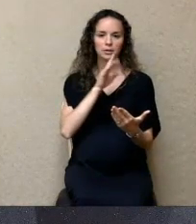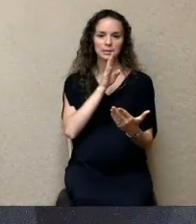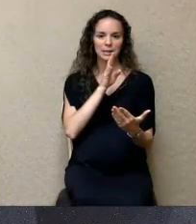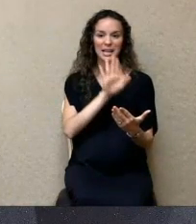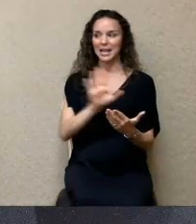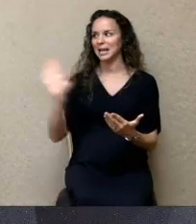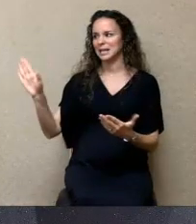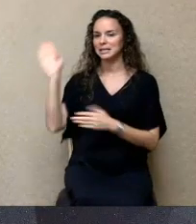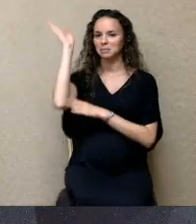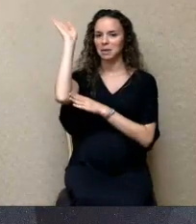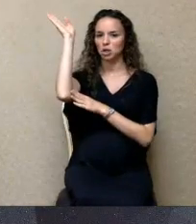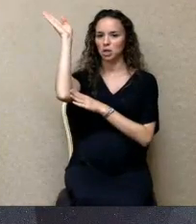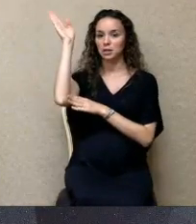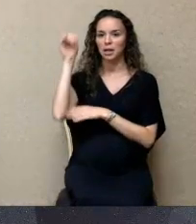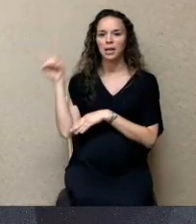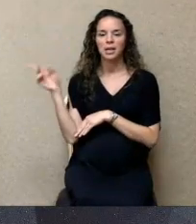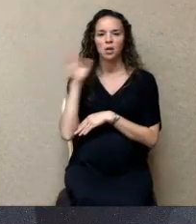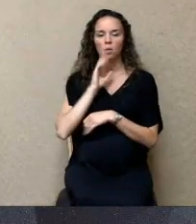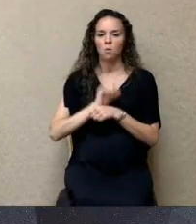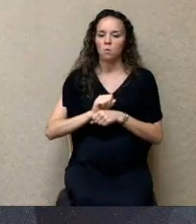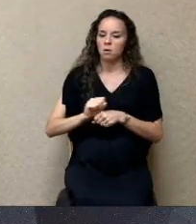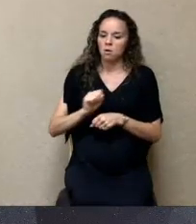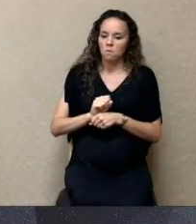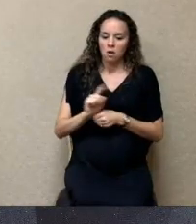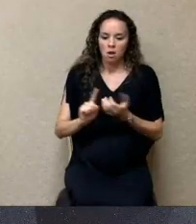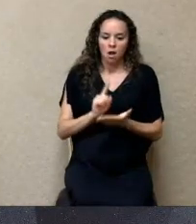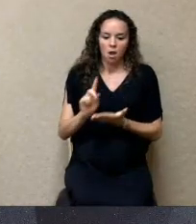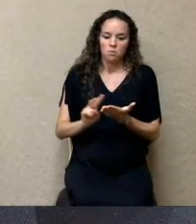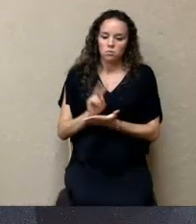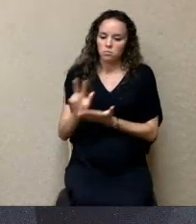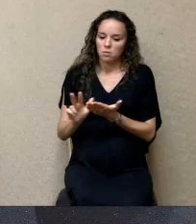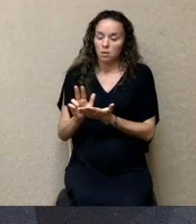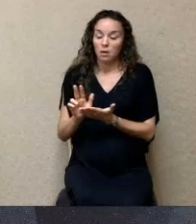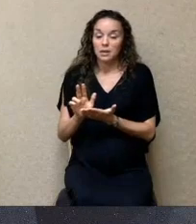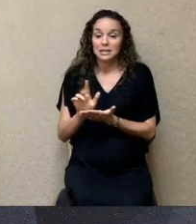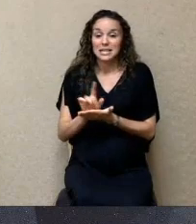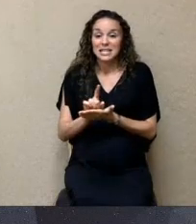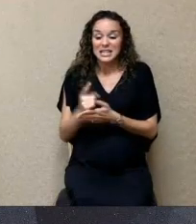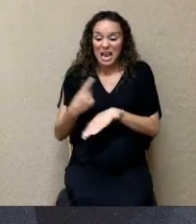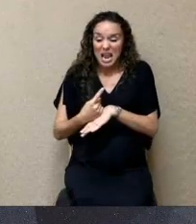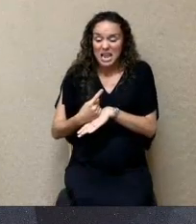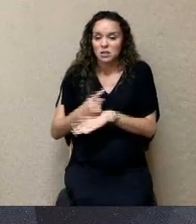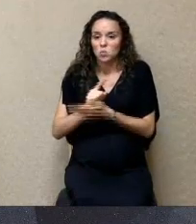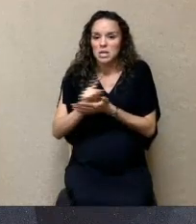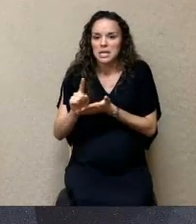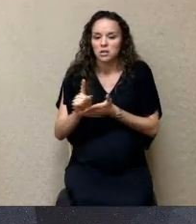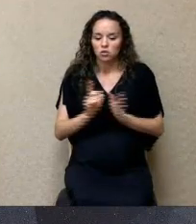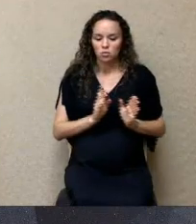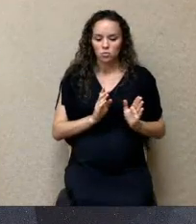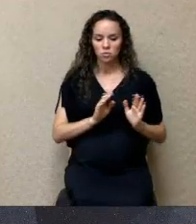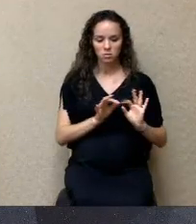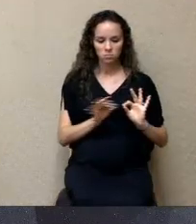because he'll work for hours and days and weeks on getting a presentation ready because he can only do